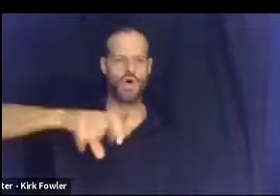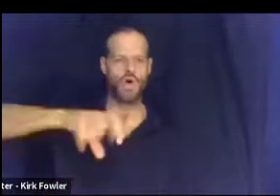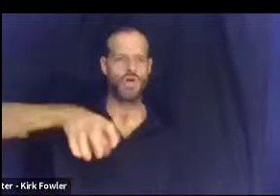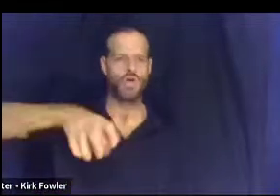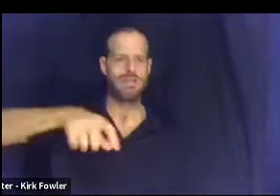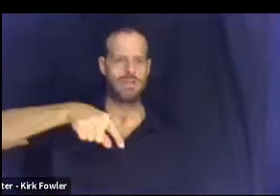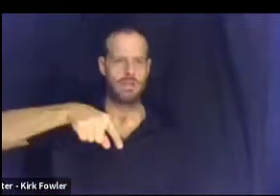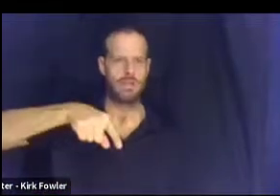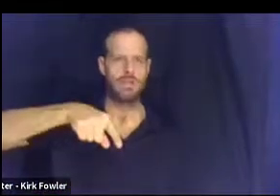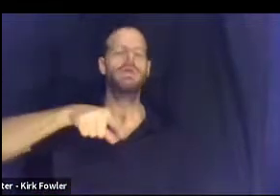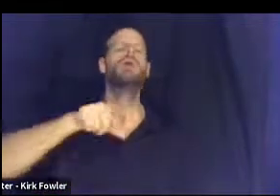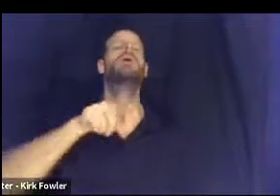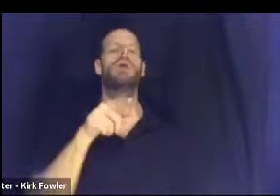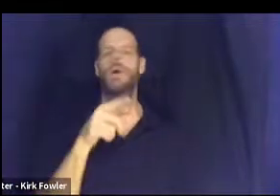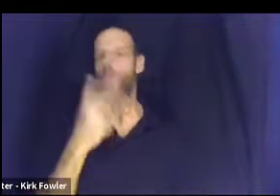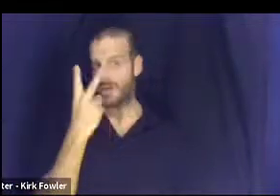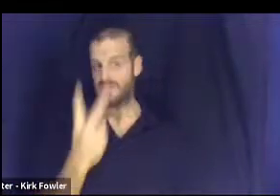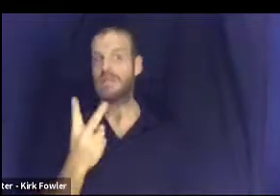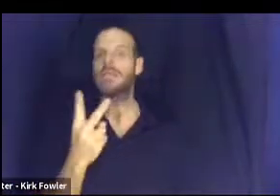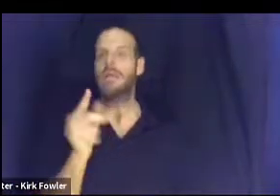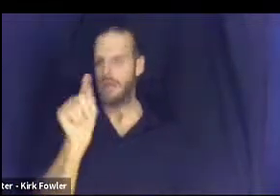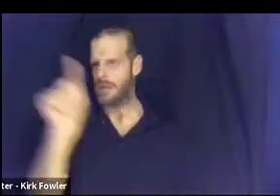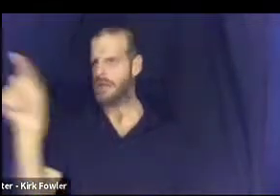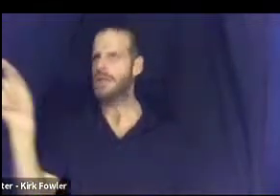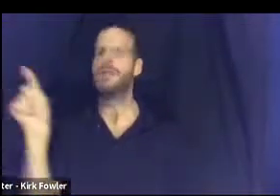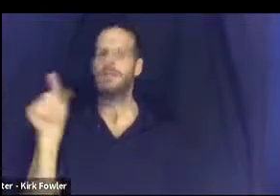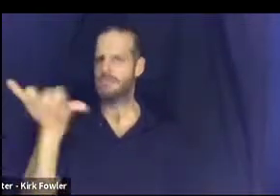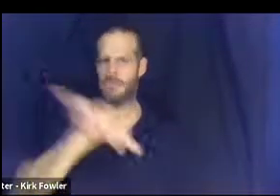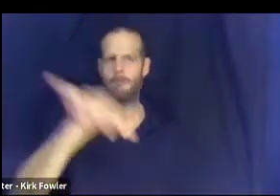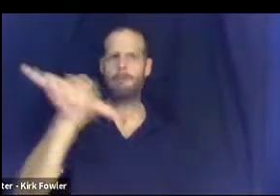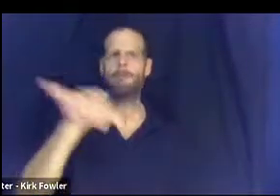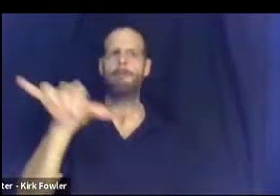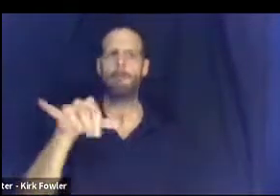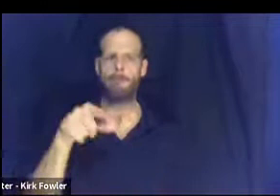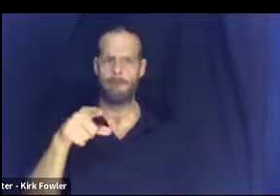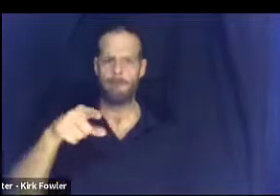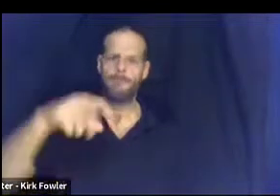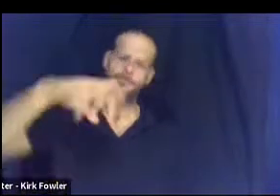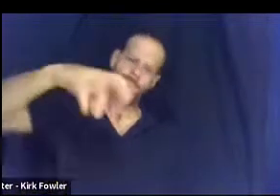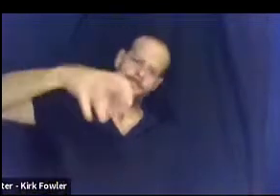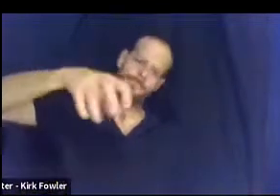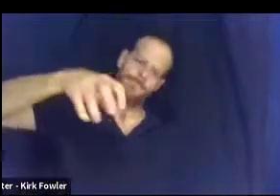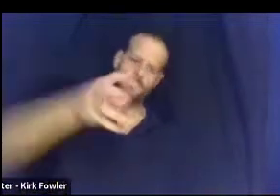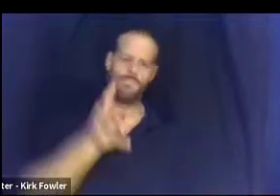because we've seen other water faucets that look like that and have the handle on the top and have that shape,